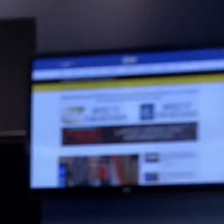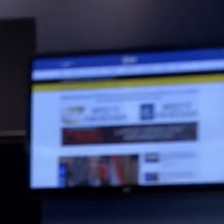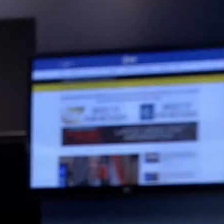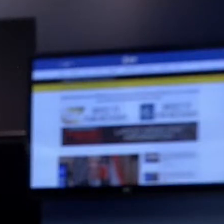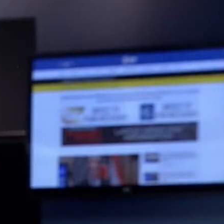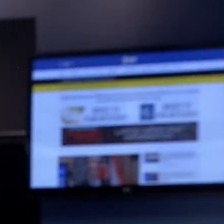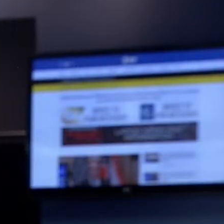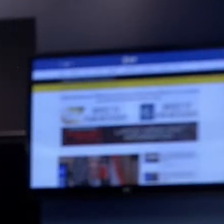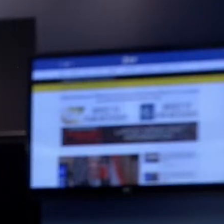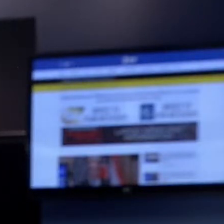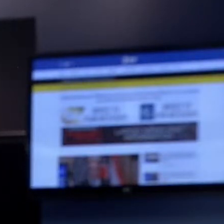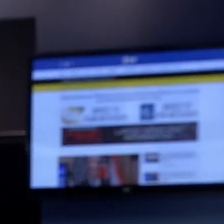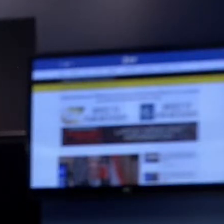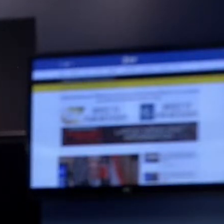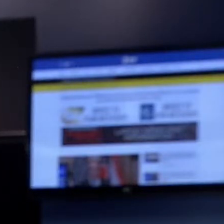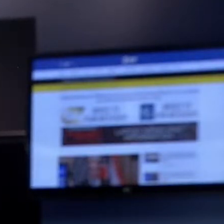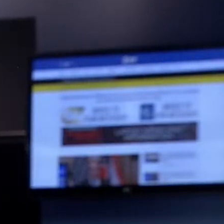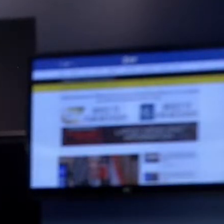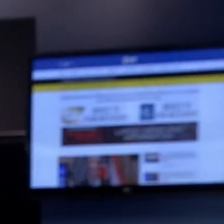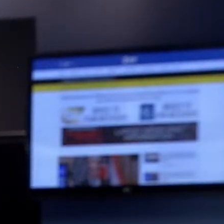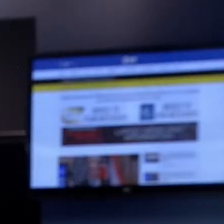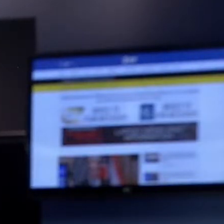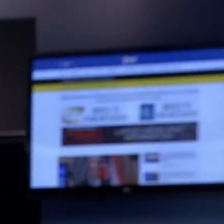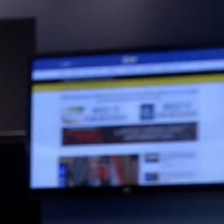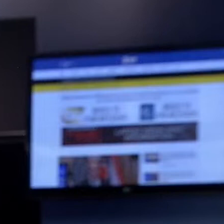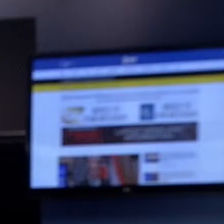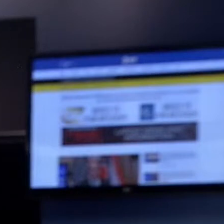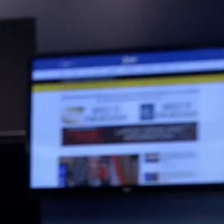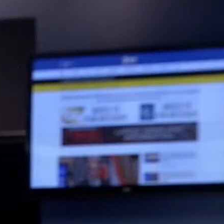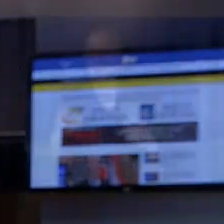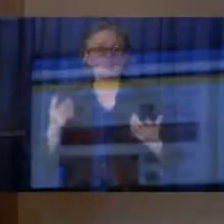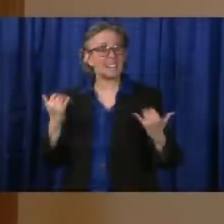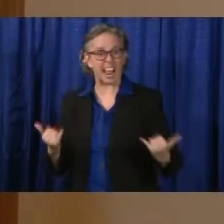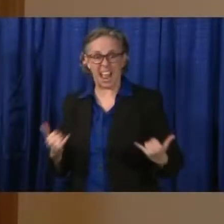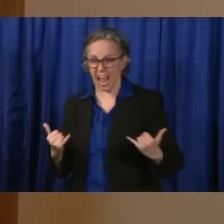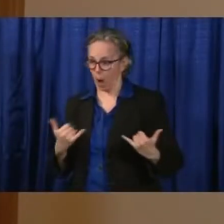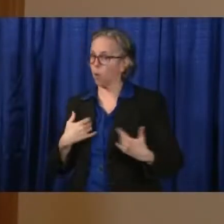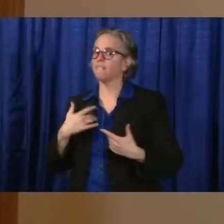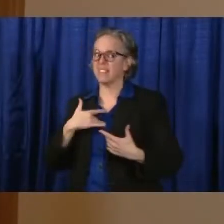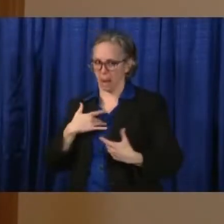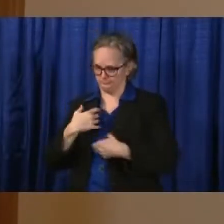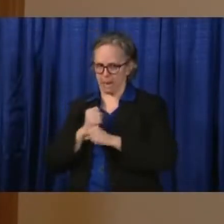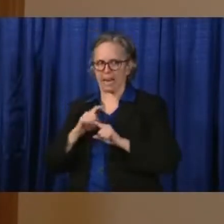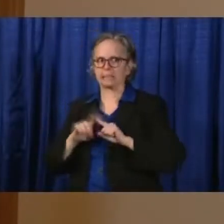PLANNING AHEAD.IF THE WORST- CASE SCENARIO HITS, THAT BUILDING COULD HOST HUNDREDS OF PATIENTS. DR. AMY ACTON, DIRECTOR, OHIO "THE